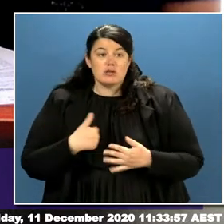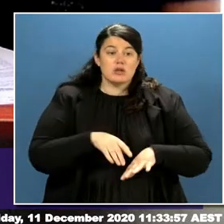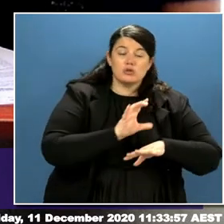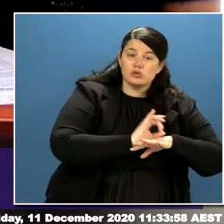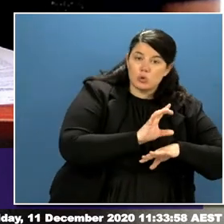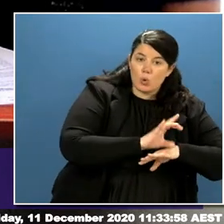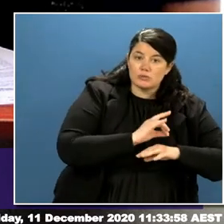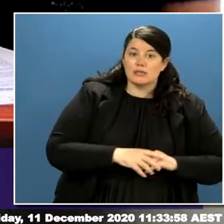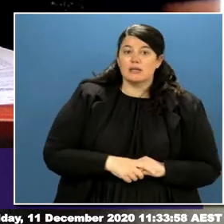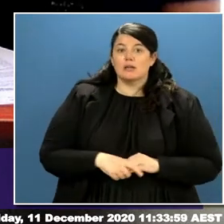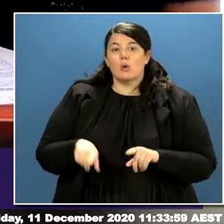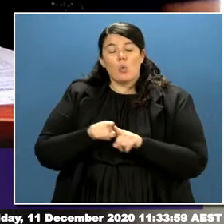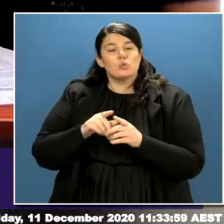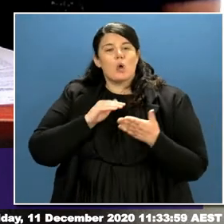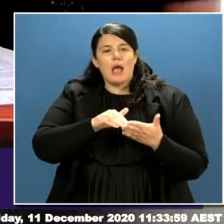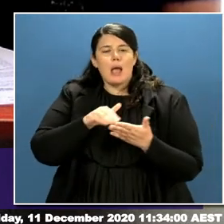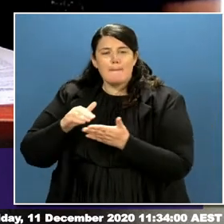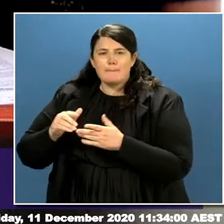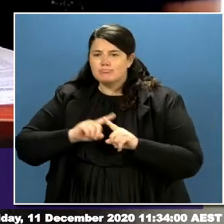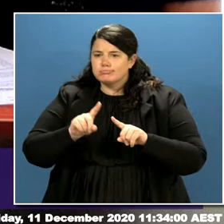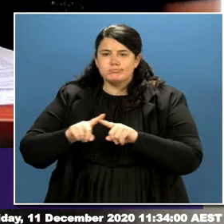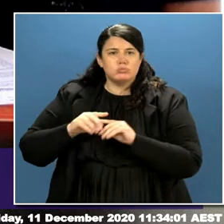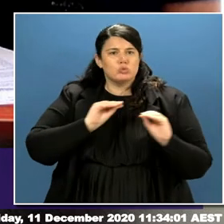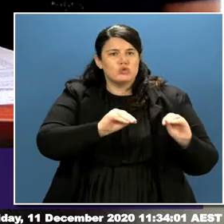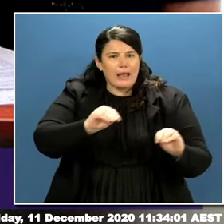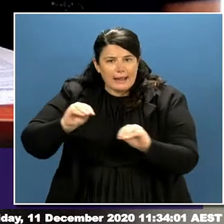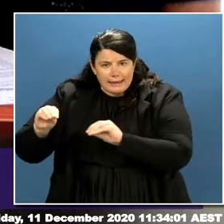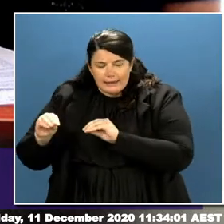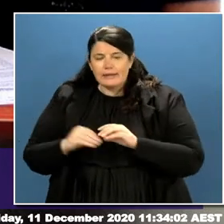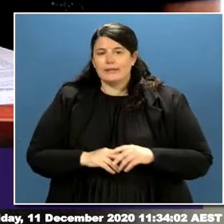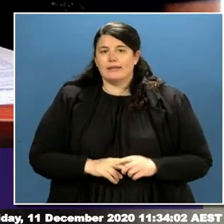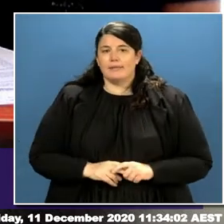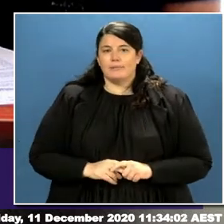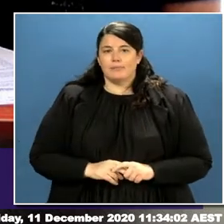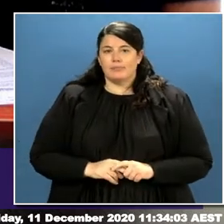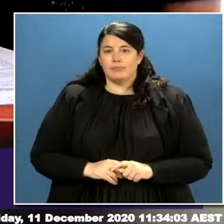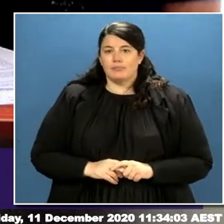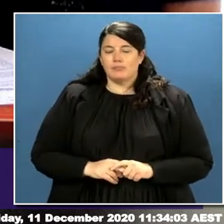I also assist in the delivery of training and implementations.